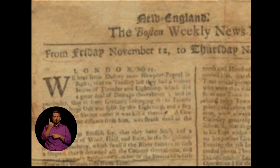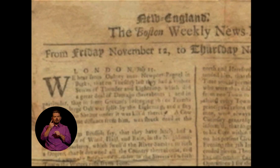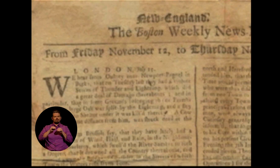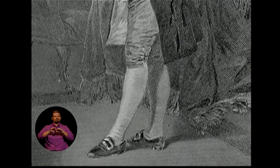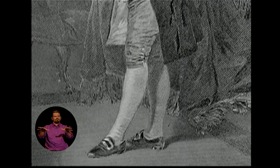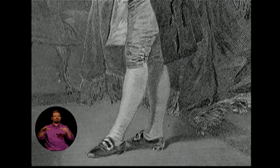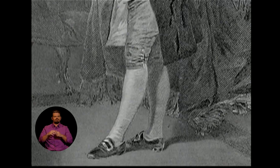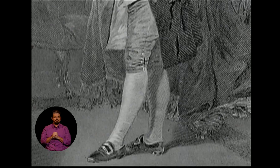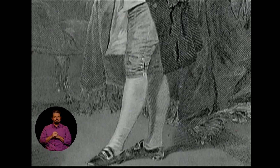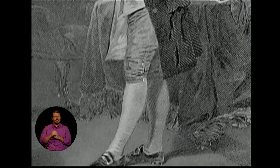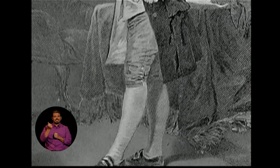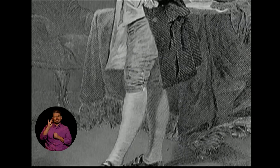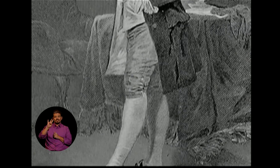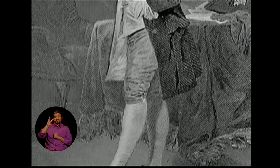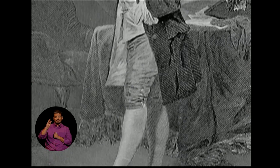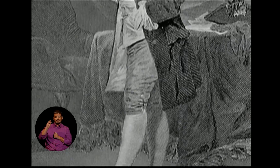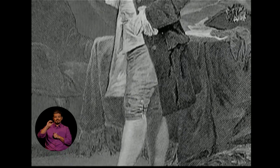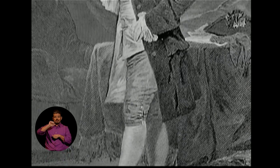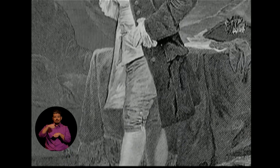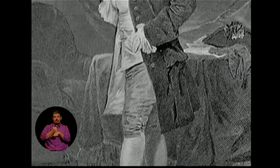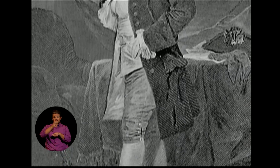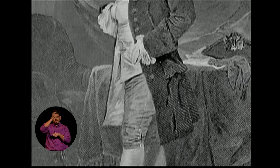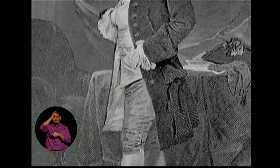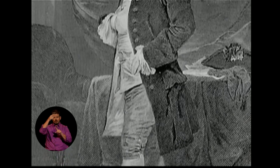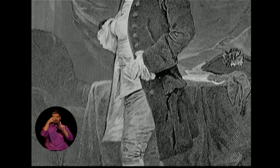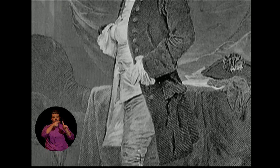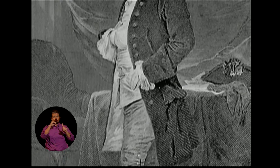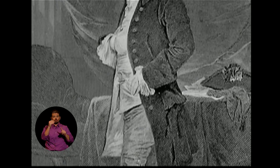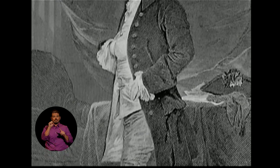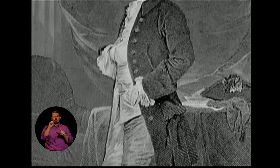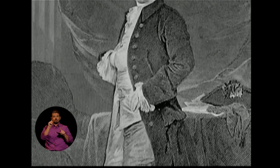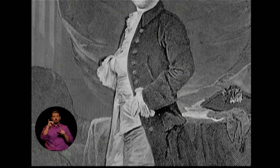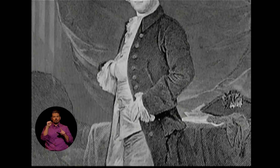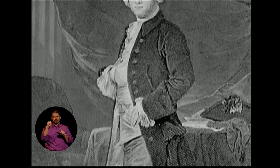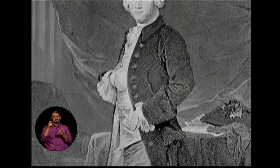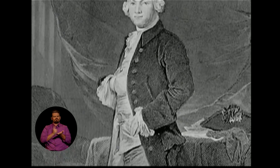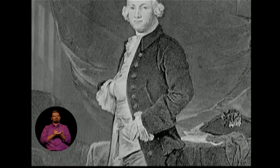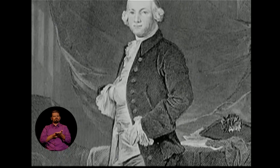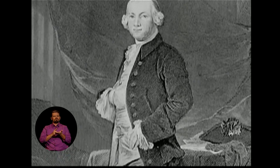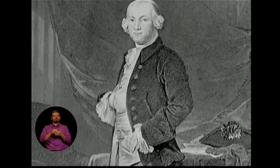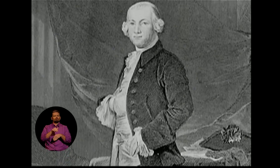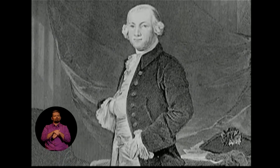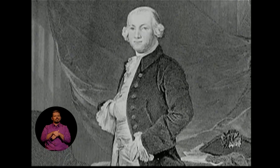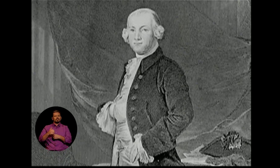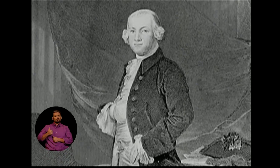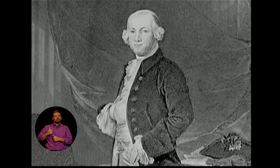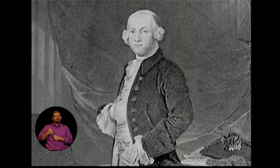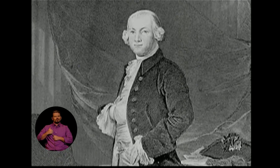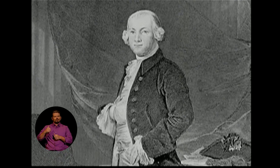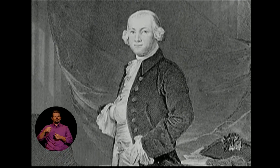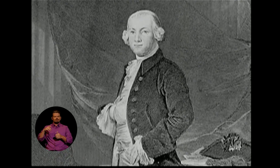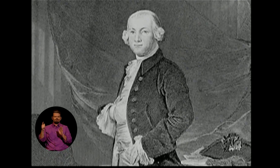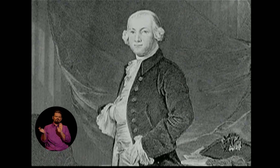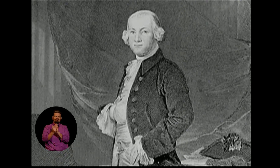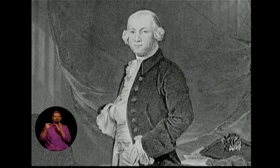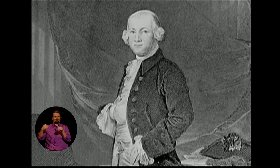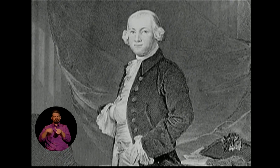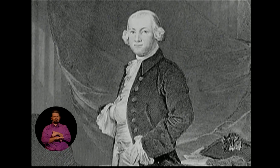IN 1760, FOUNDING FATHER JAMES OTIS ARGUED AGAINST ILLEGAL SEARCHES CONDUCTED BY BRITISH SOLDIERS.